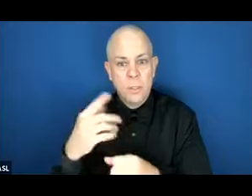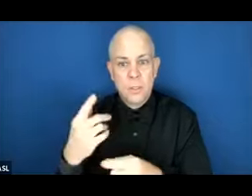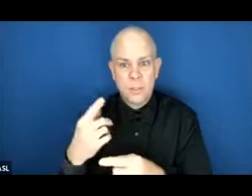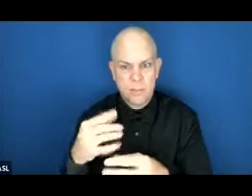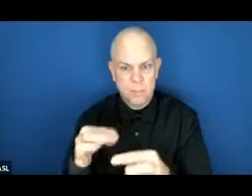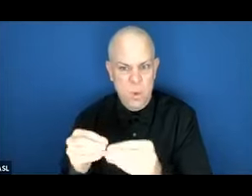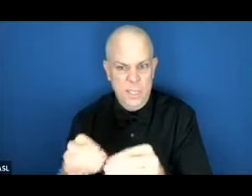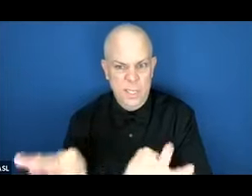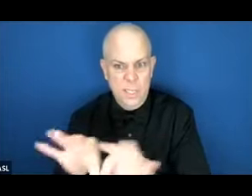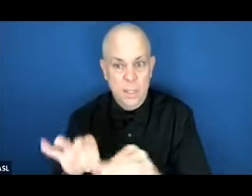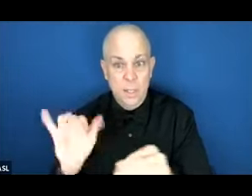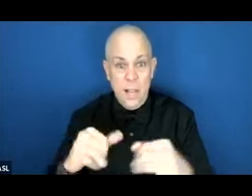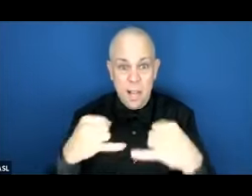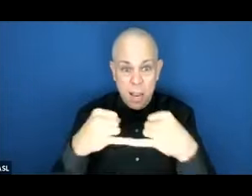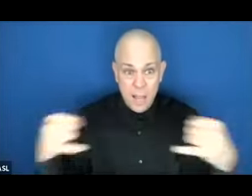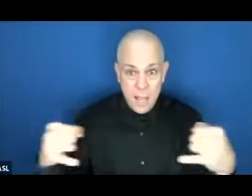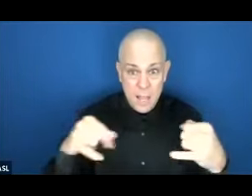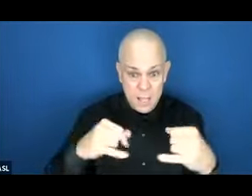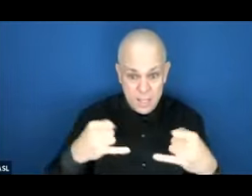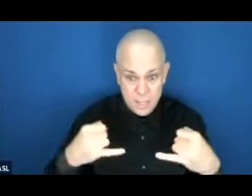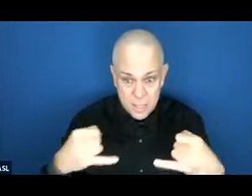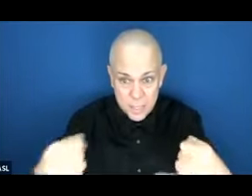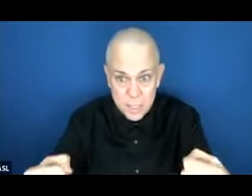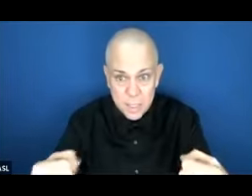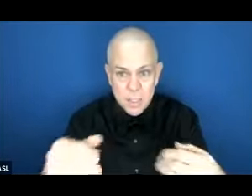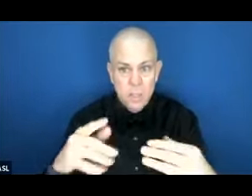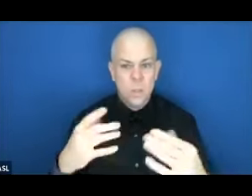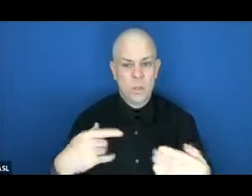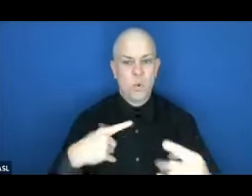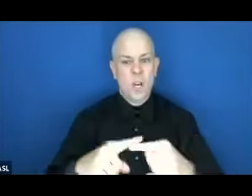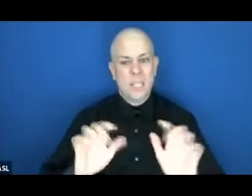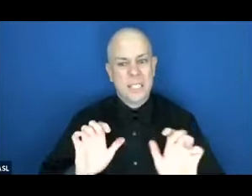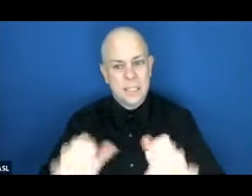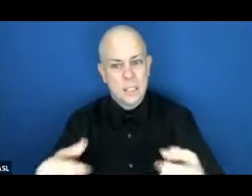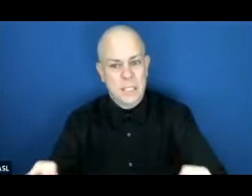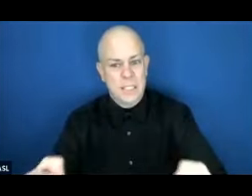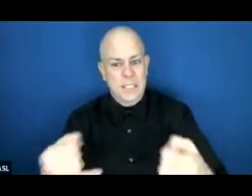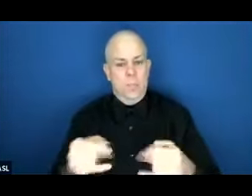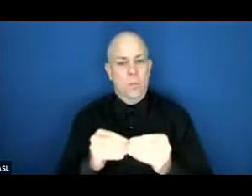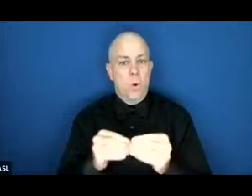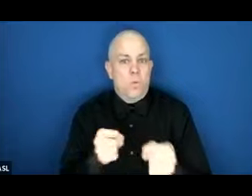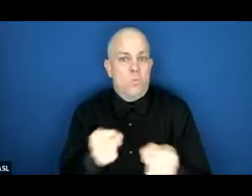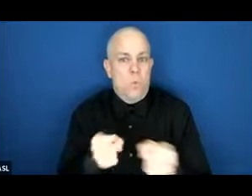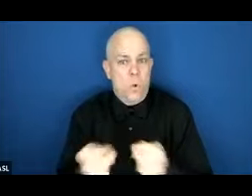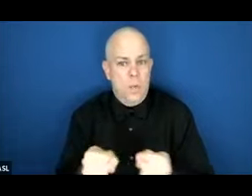mopped up and controlled. one other significant factor is